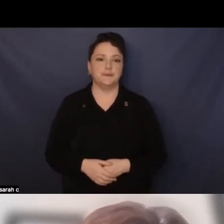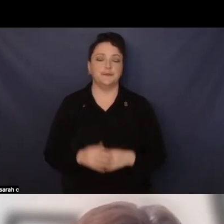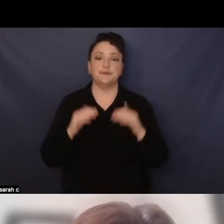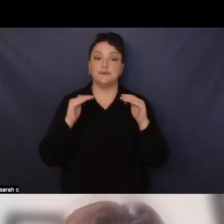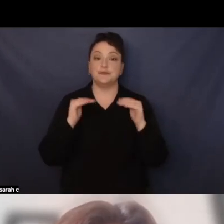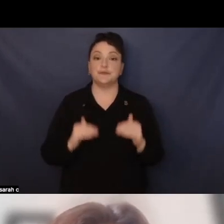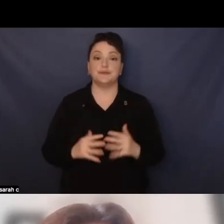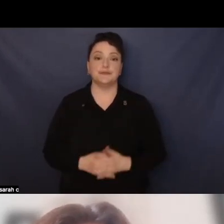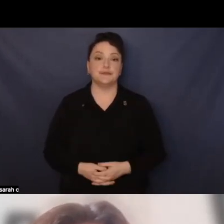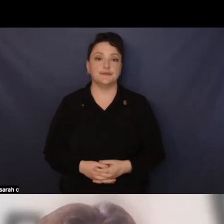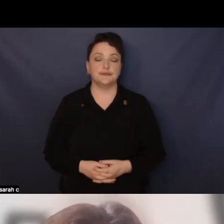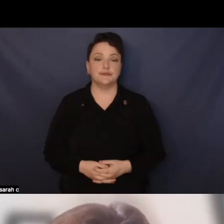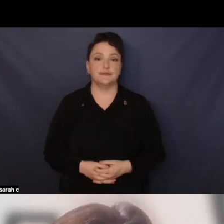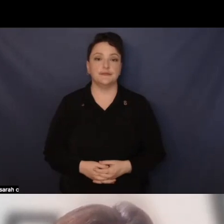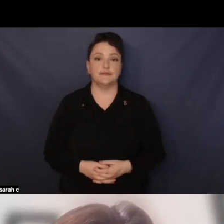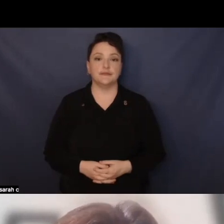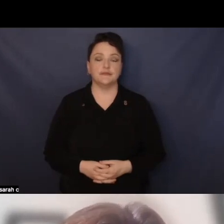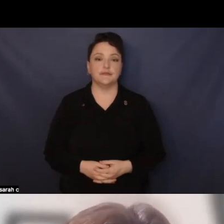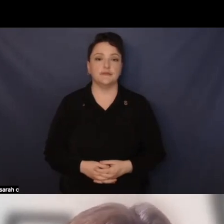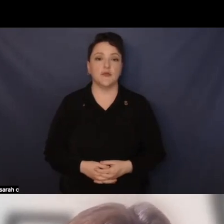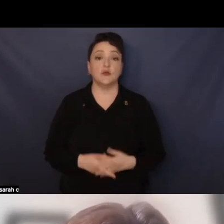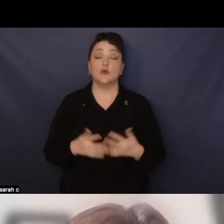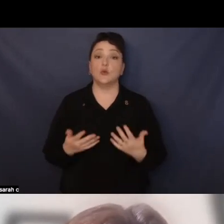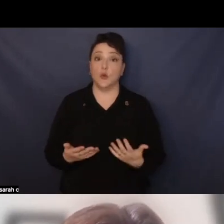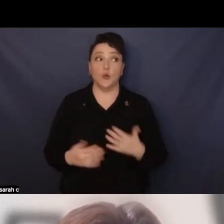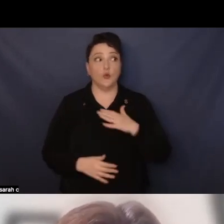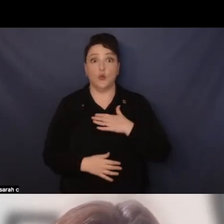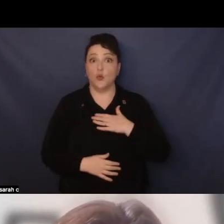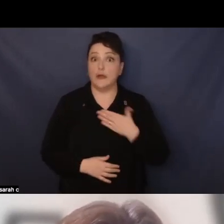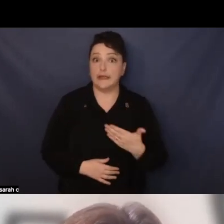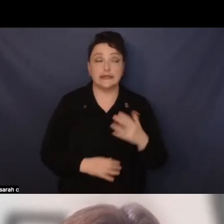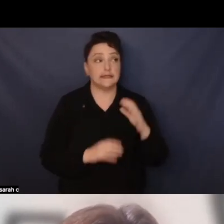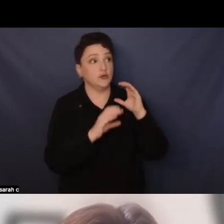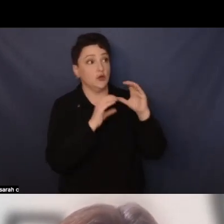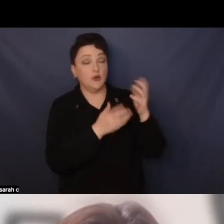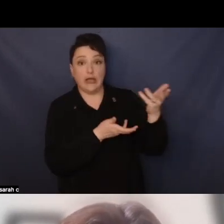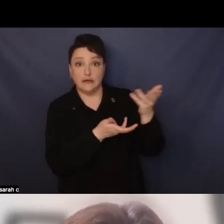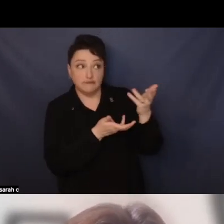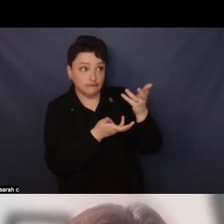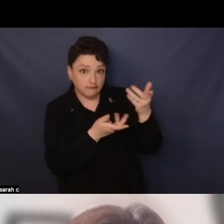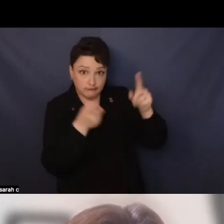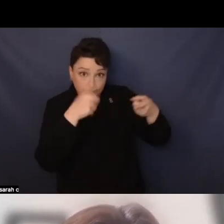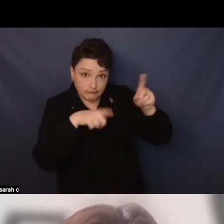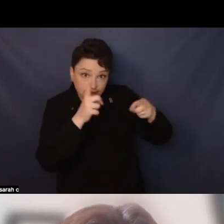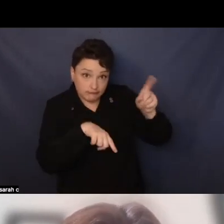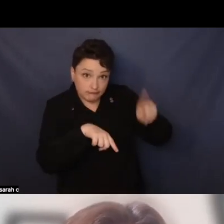Here's a sample statement of a willingness to communicate. This one says, I think that